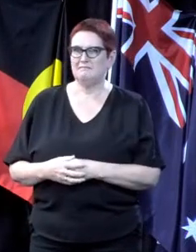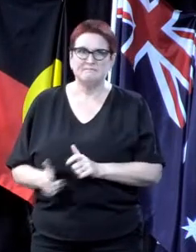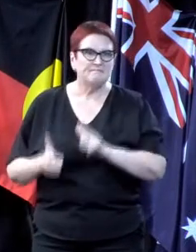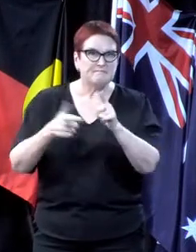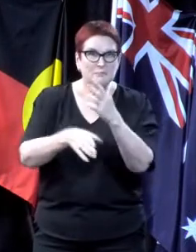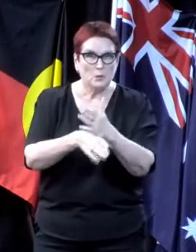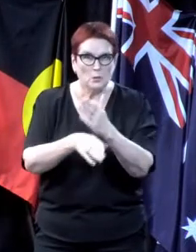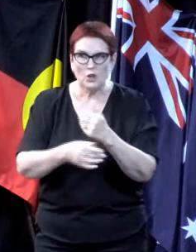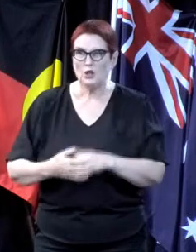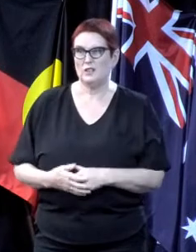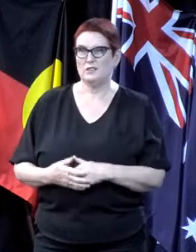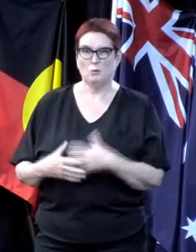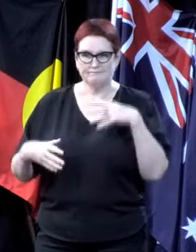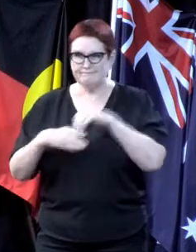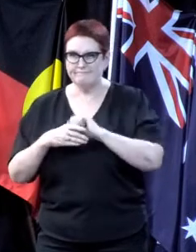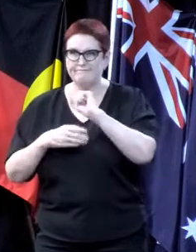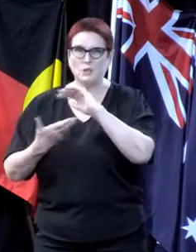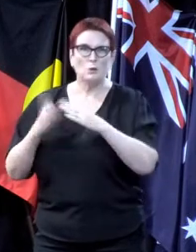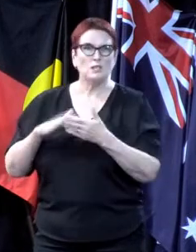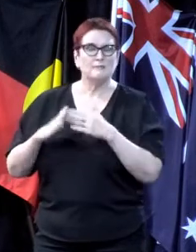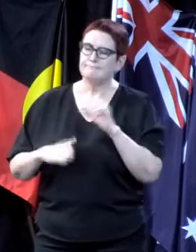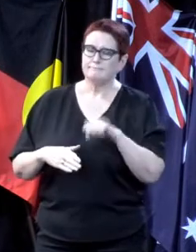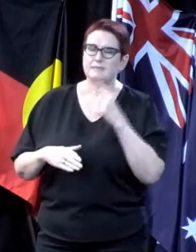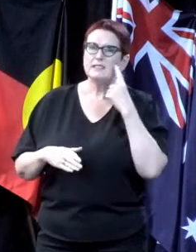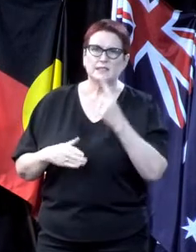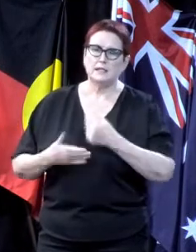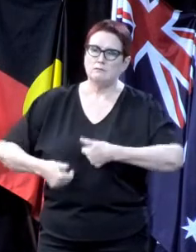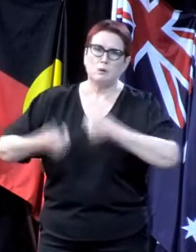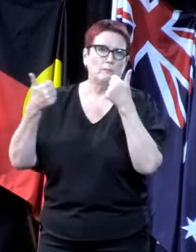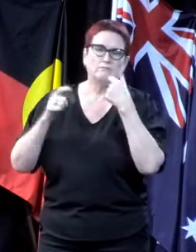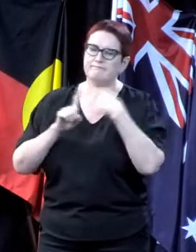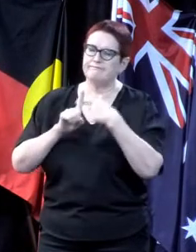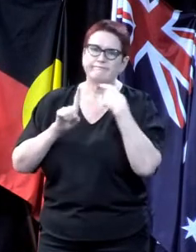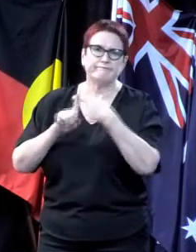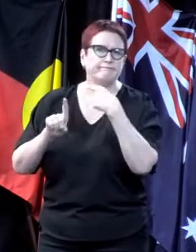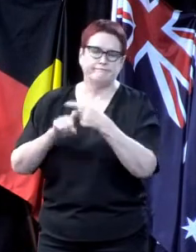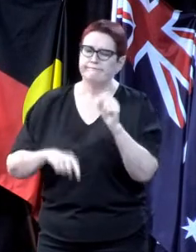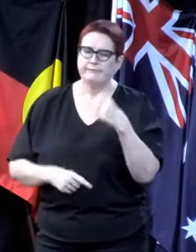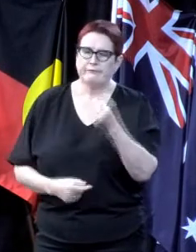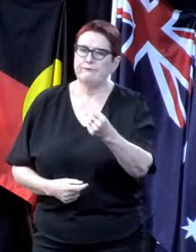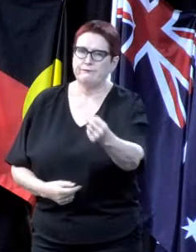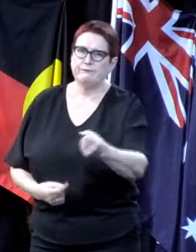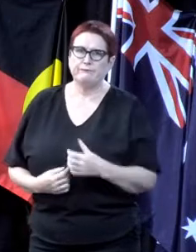So, yes, we do. We do see it, yes, positives. Could I... Dr Mellifont, sorry.